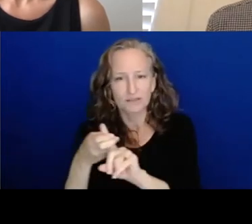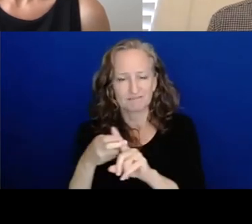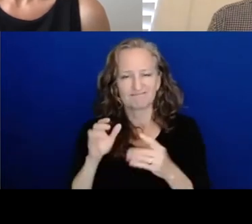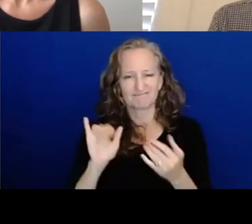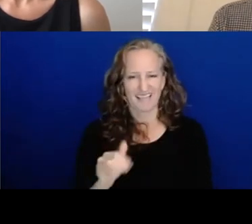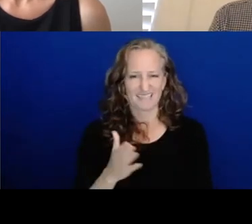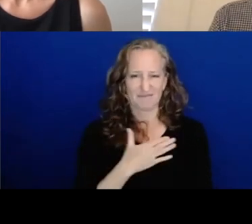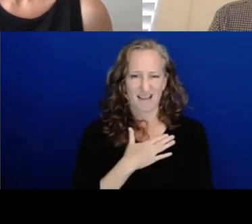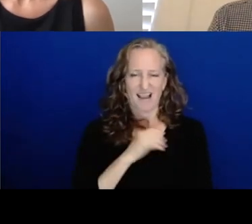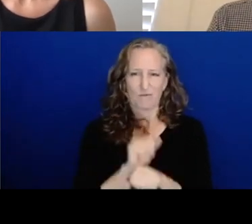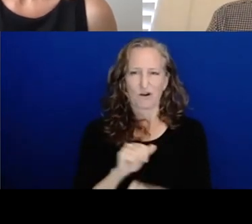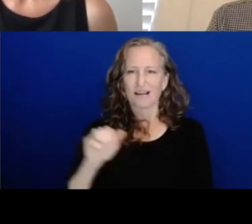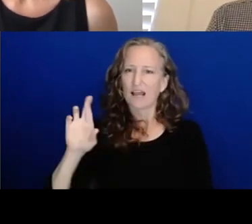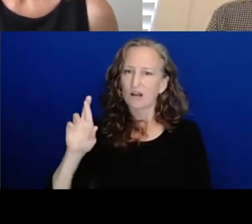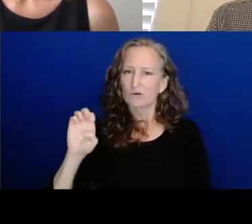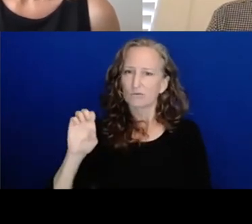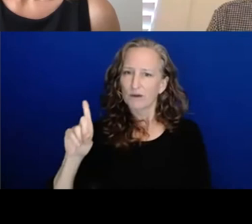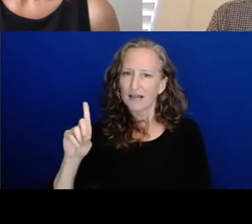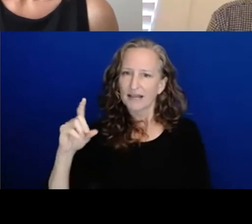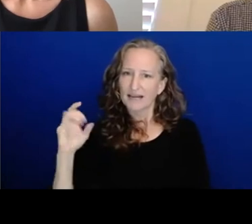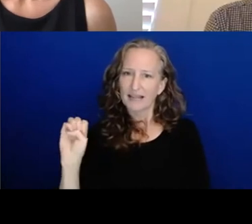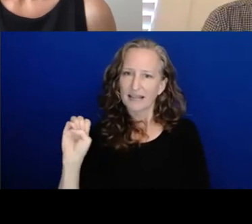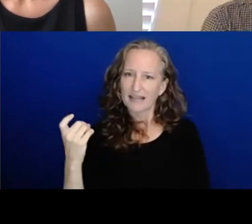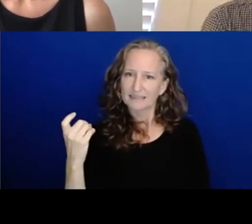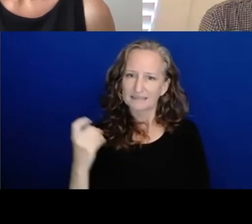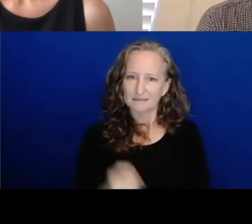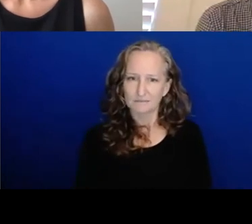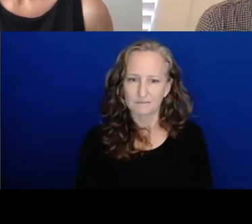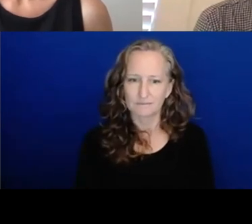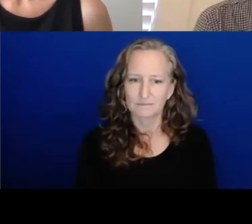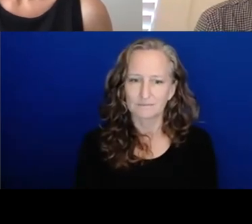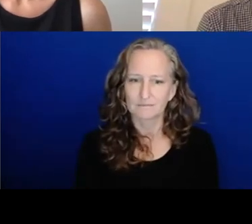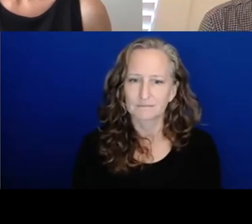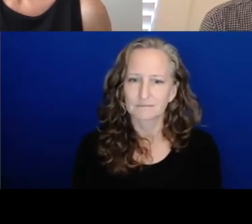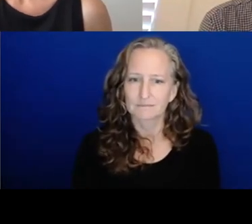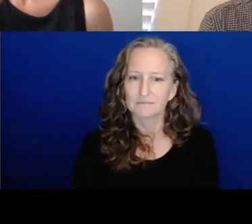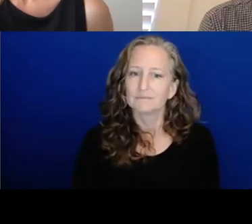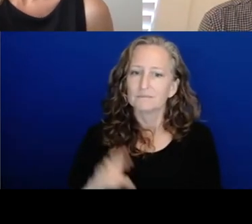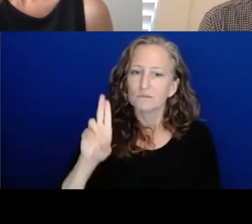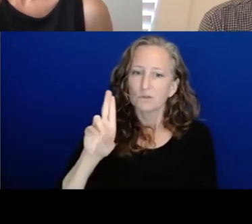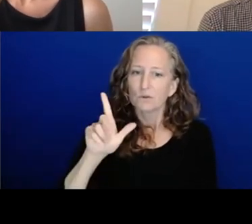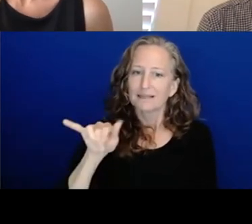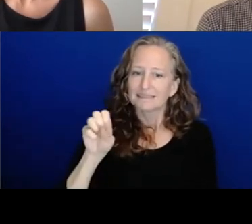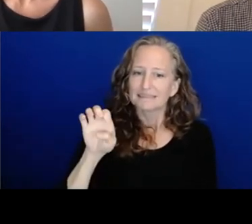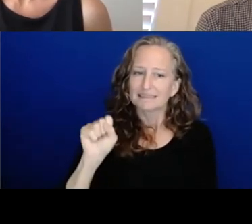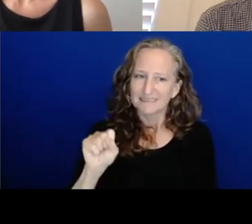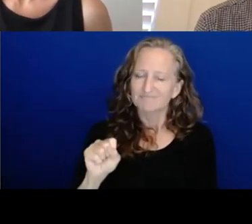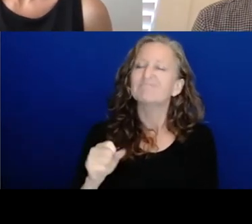Yeah, I think similarly we're in a position pretty early on in this process we, you know,